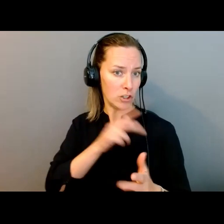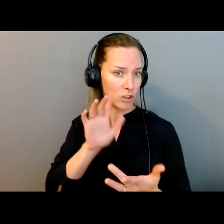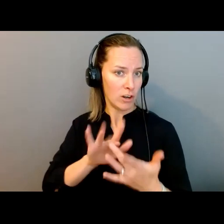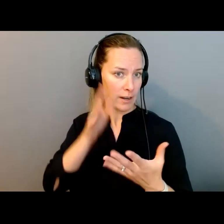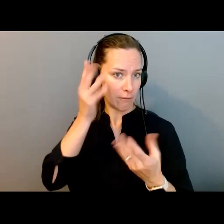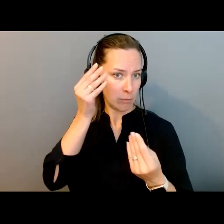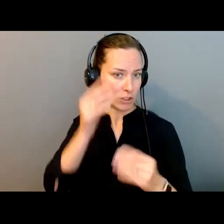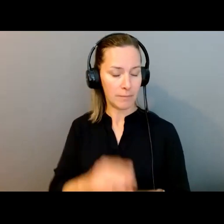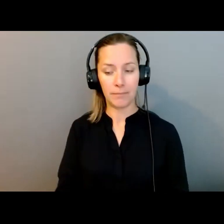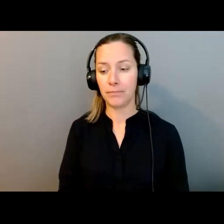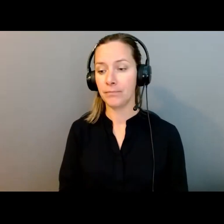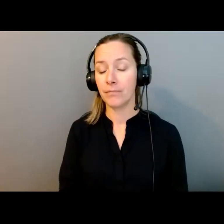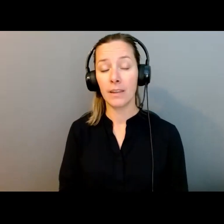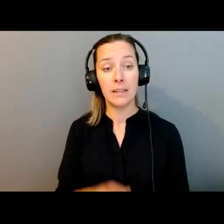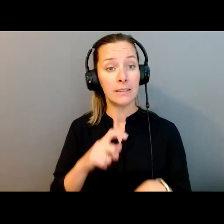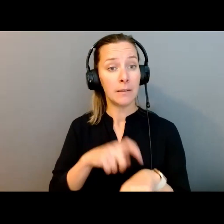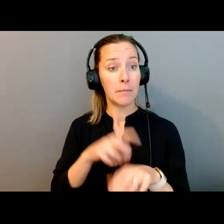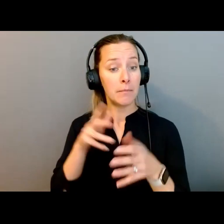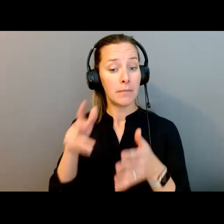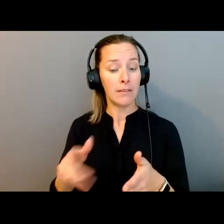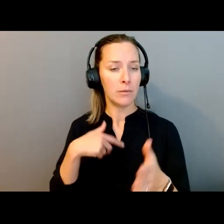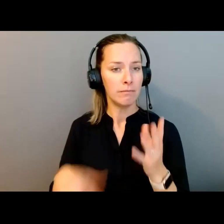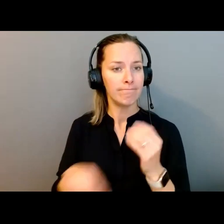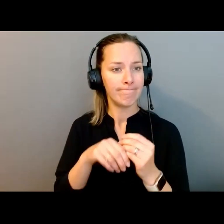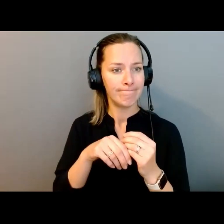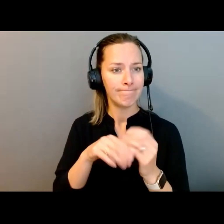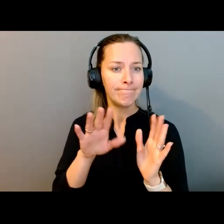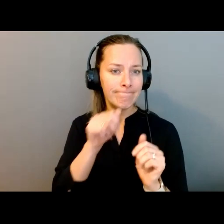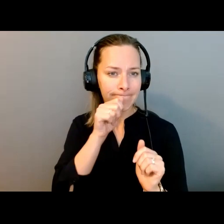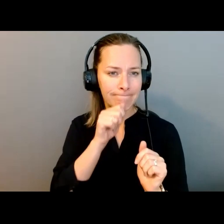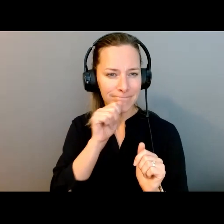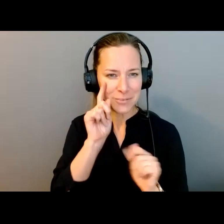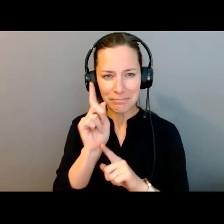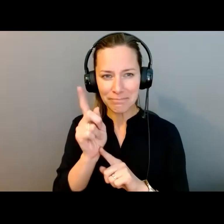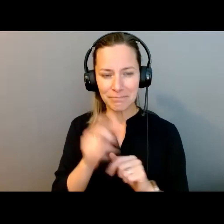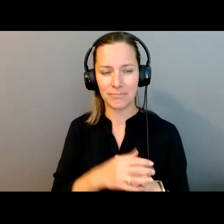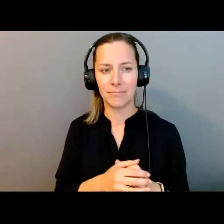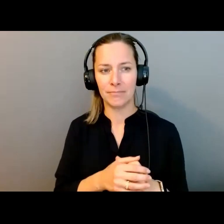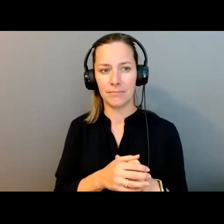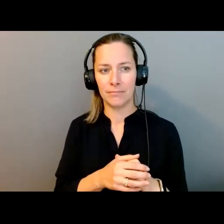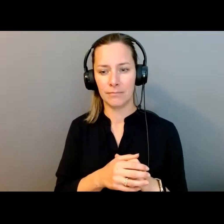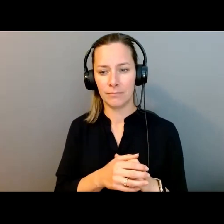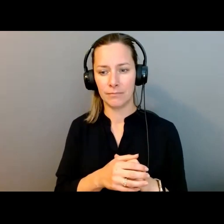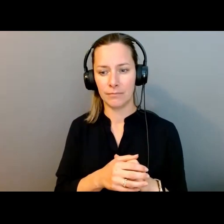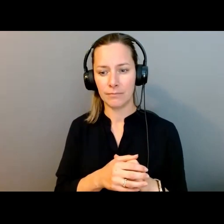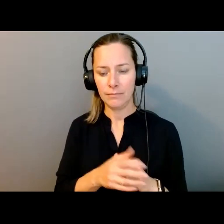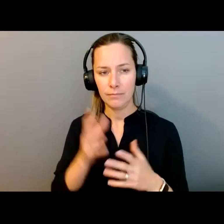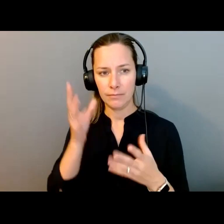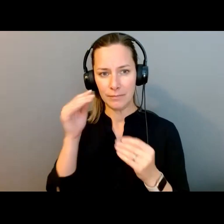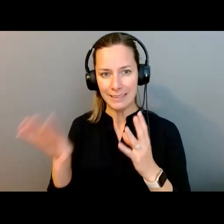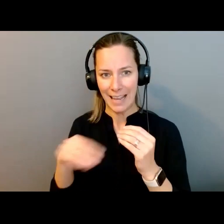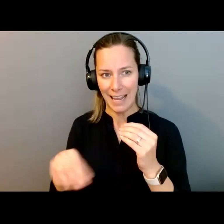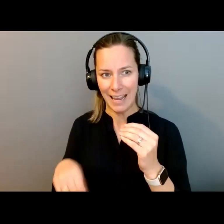I'll just note that, bear with us, we're still adding content, but I put in the